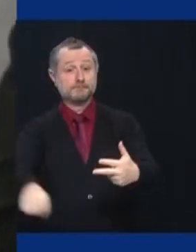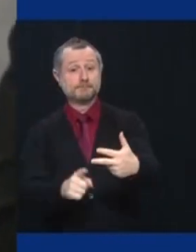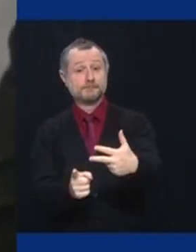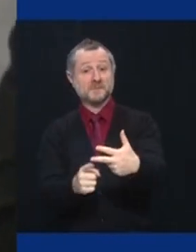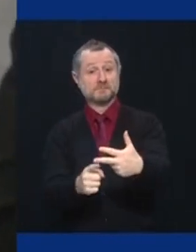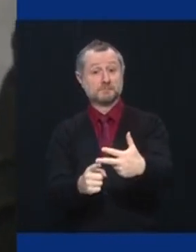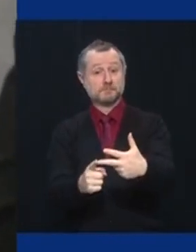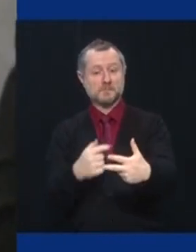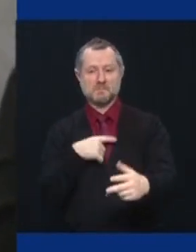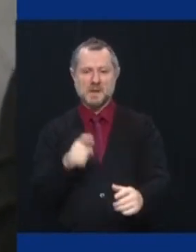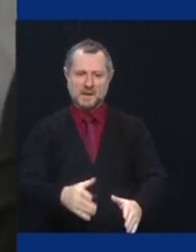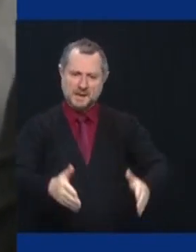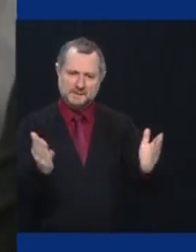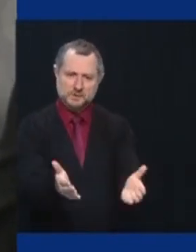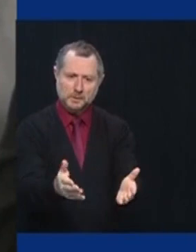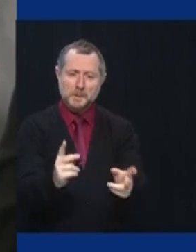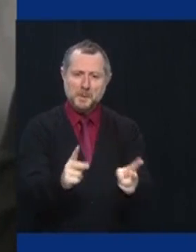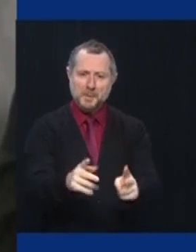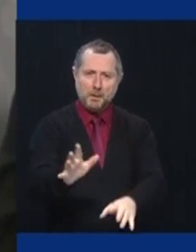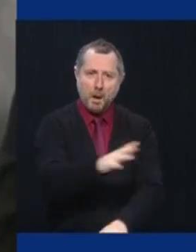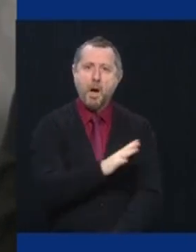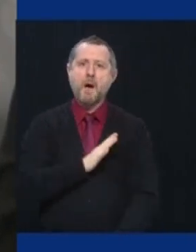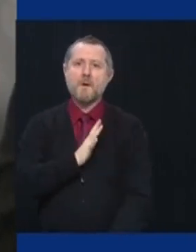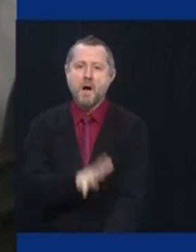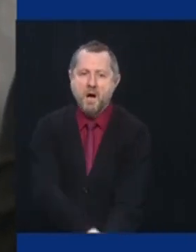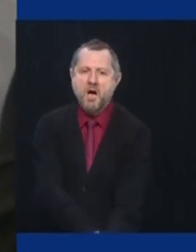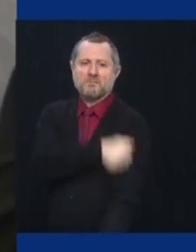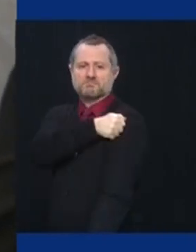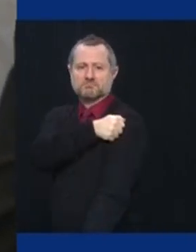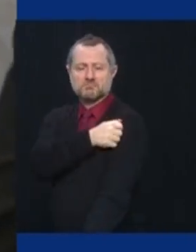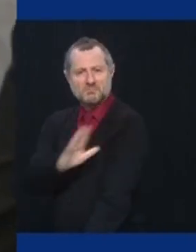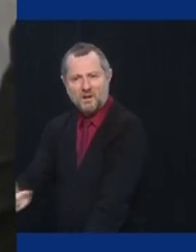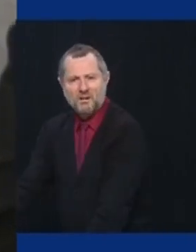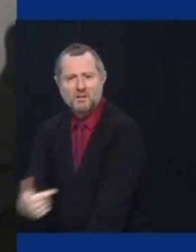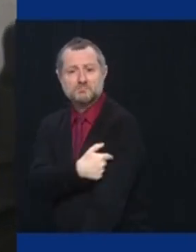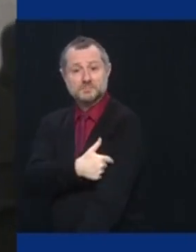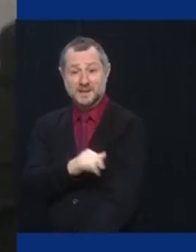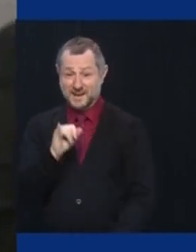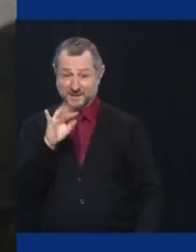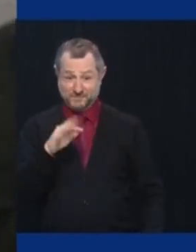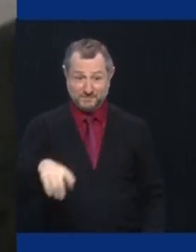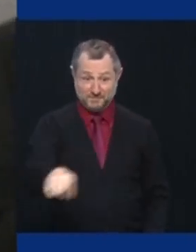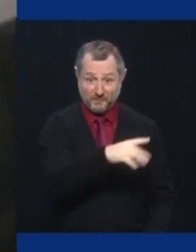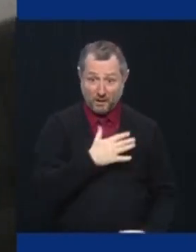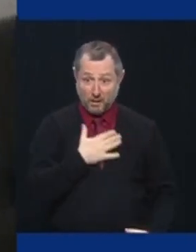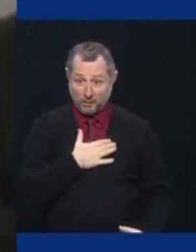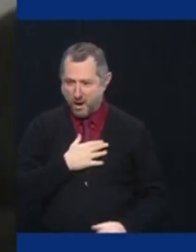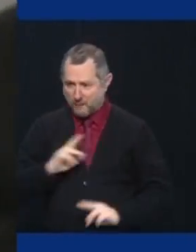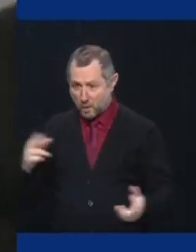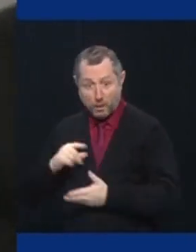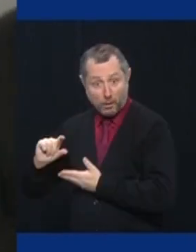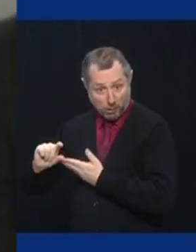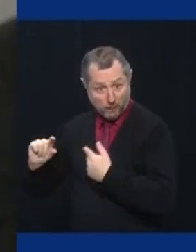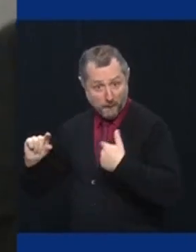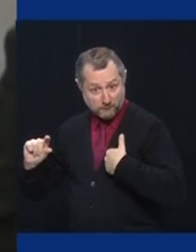ALL ABOUT. AND THEN THIRD YOU HAVE TO GET PEOPLE TOO ACCEPT IT. YOU CAN HAVE THE VACCINE, THE